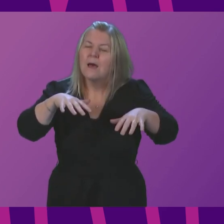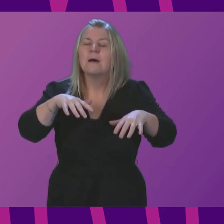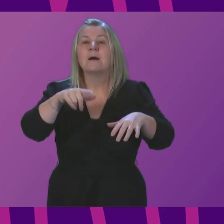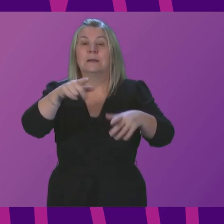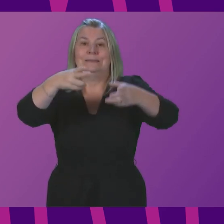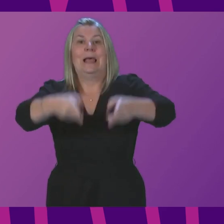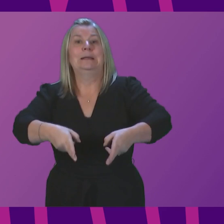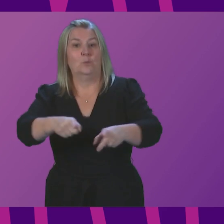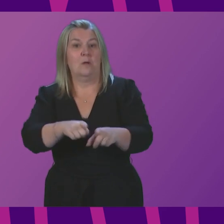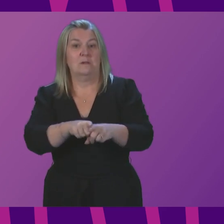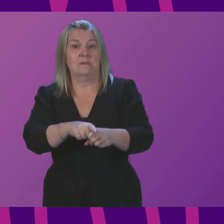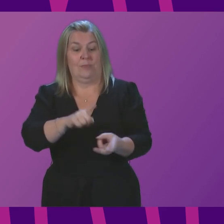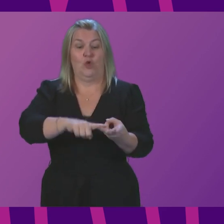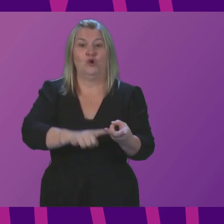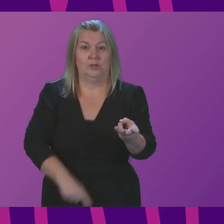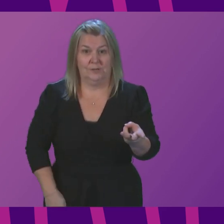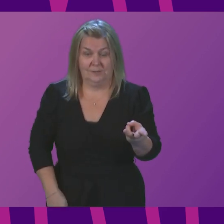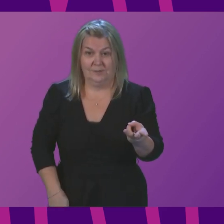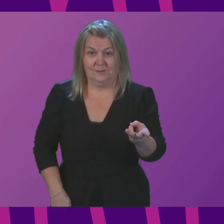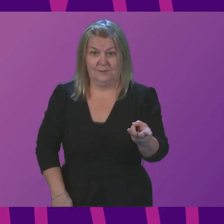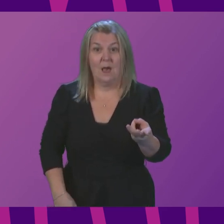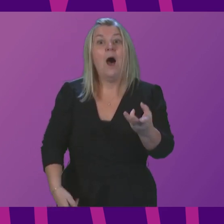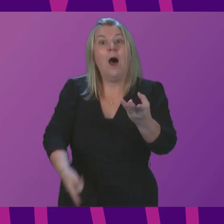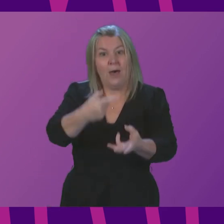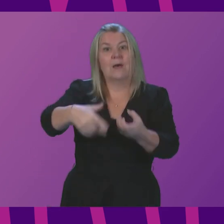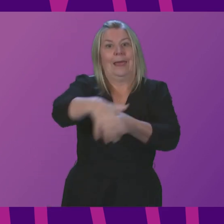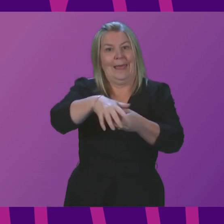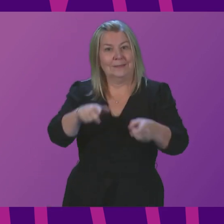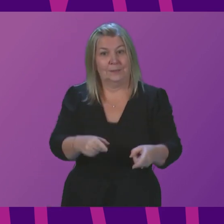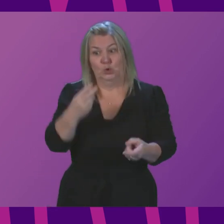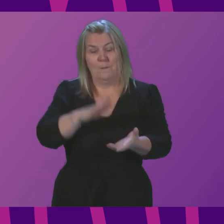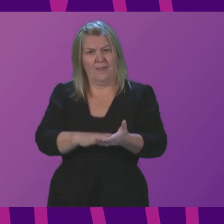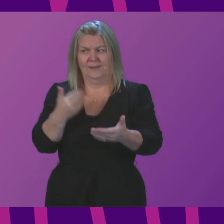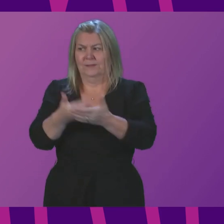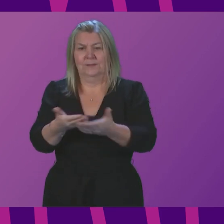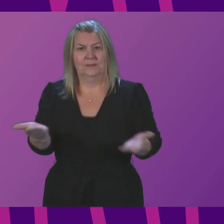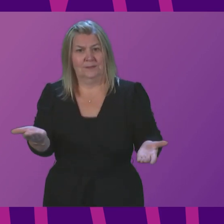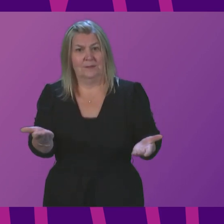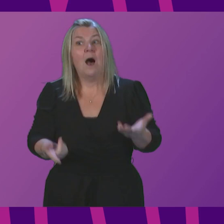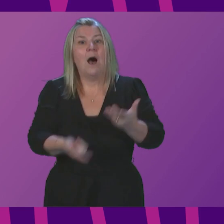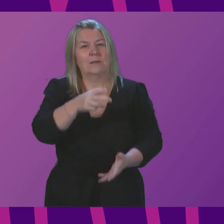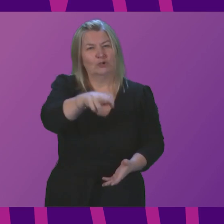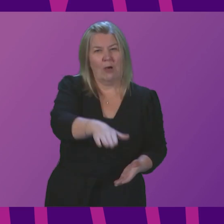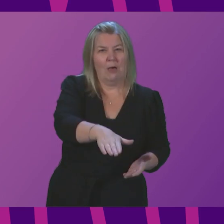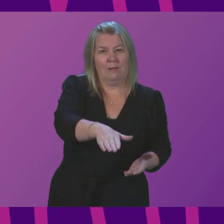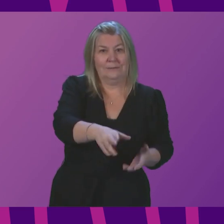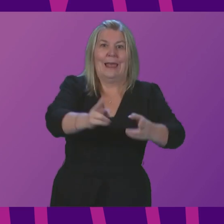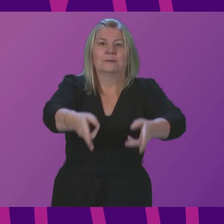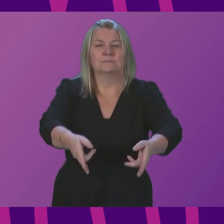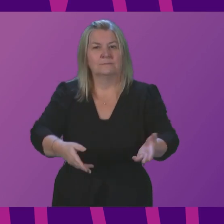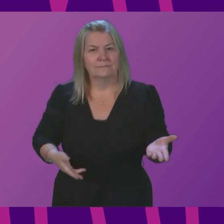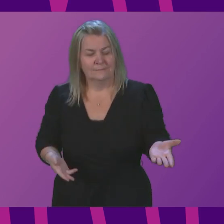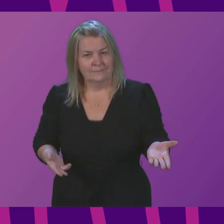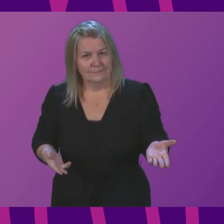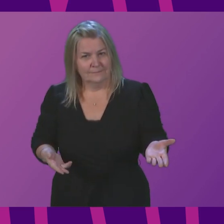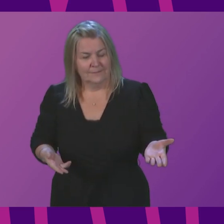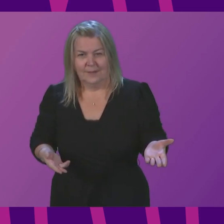died. That is another case in the past two months and another dead child. Holding answers